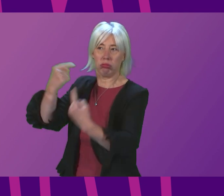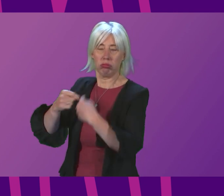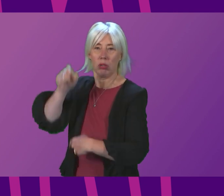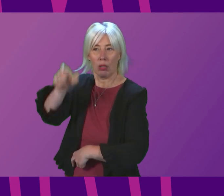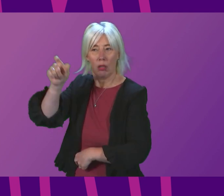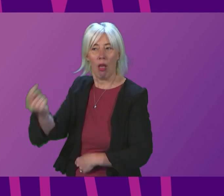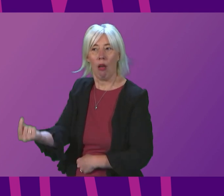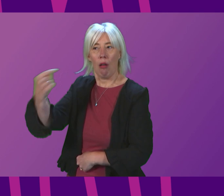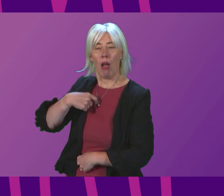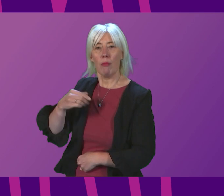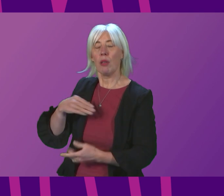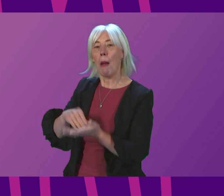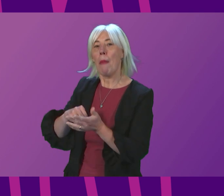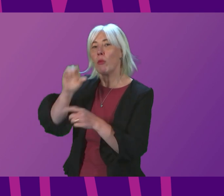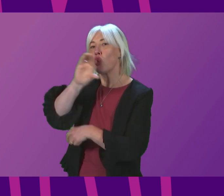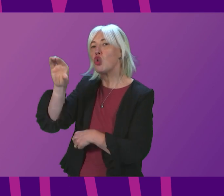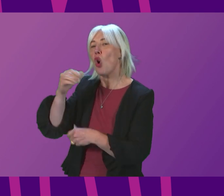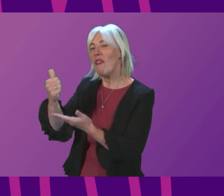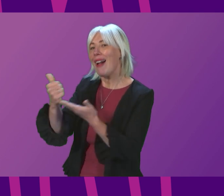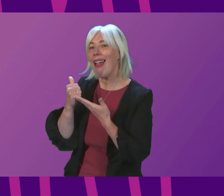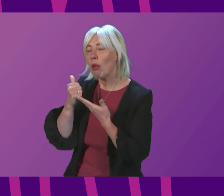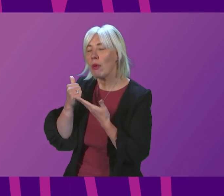Argyle Street for help. Not enough has changed.